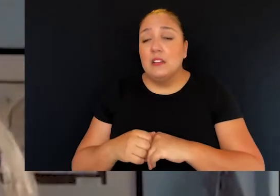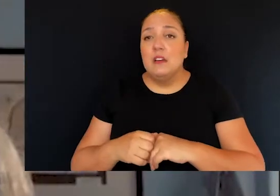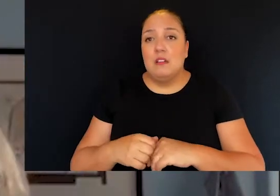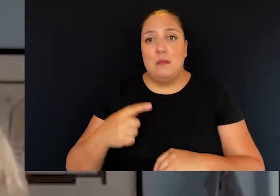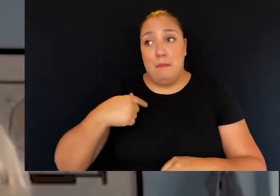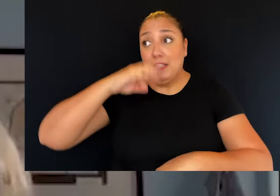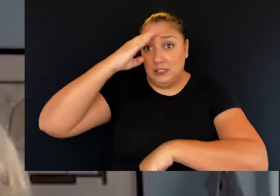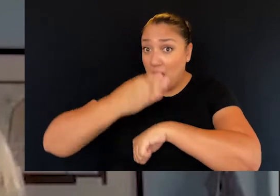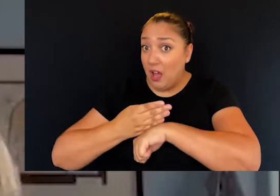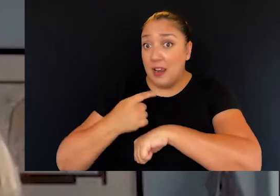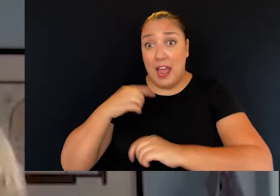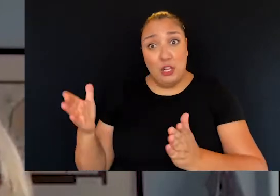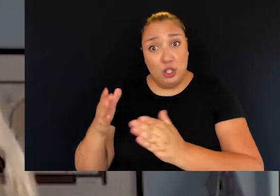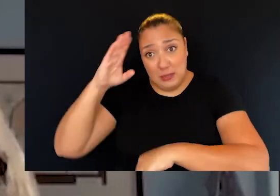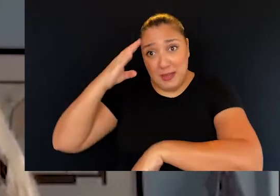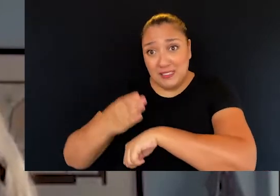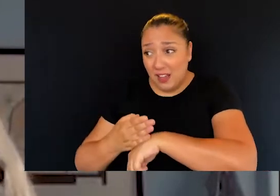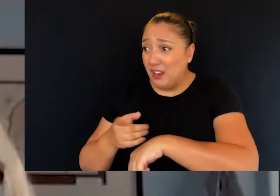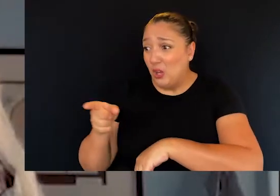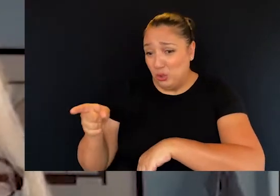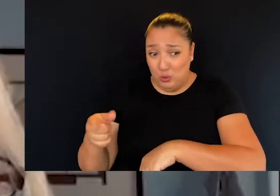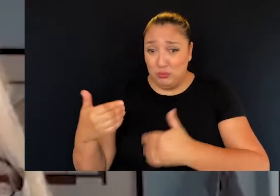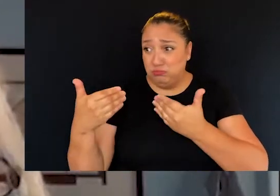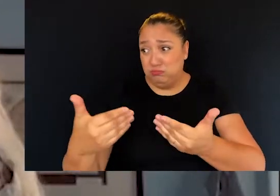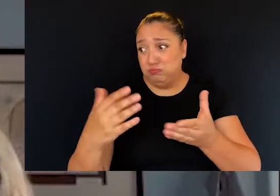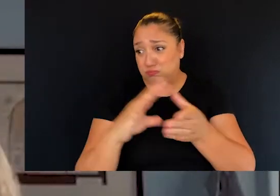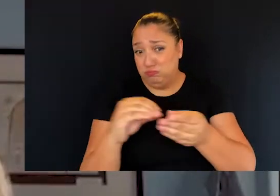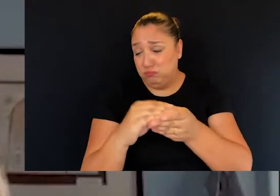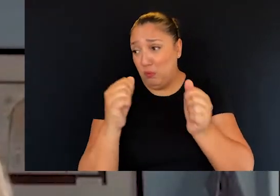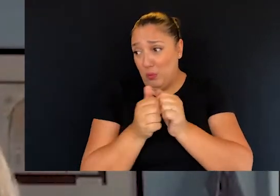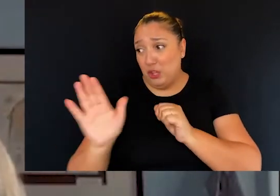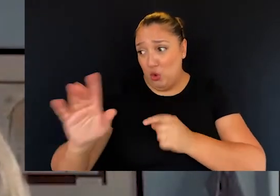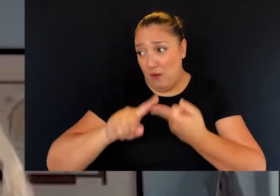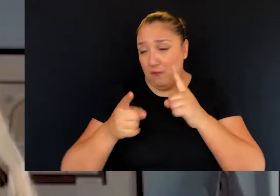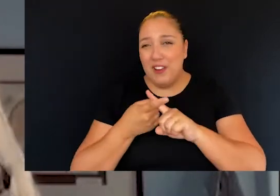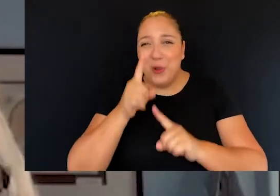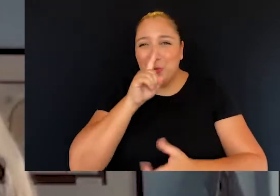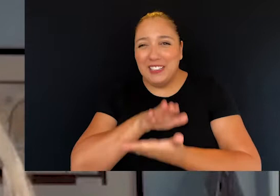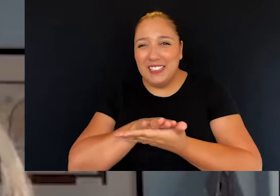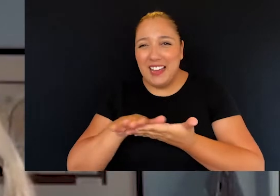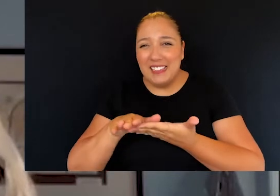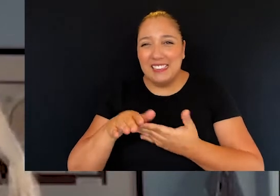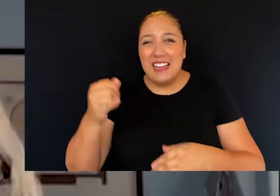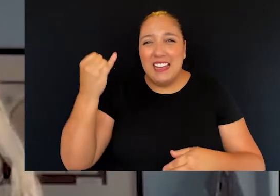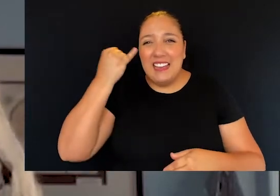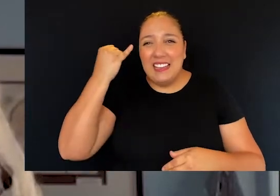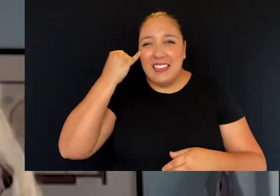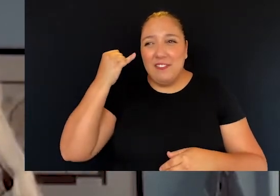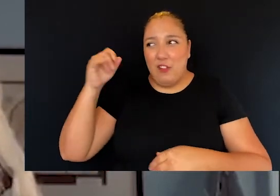And it's always a nice thing when you're sitting nextdoor to their room and you hear them on PlayStation talking